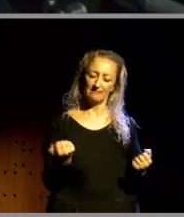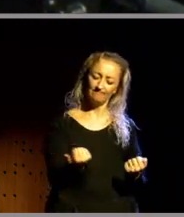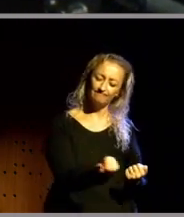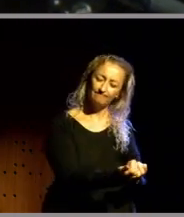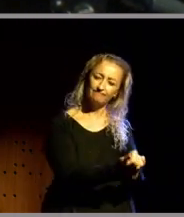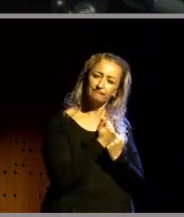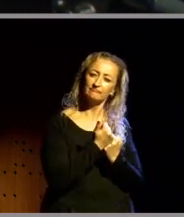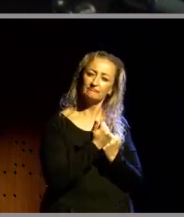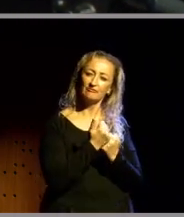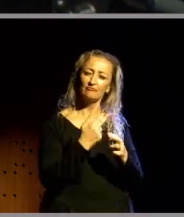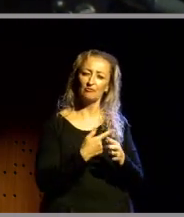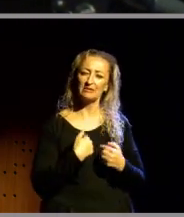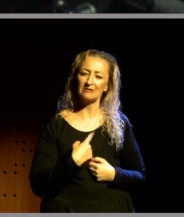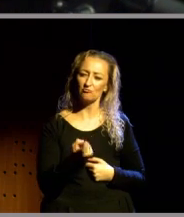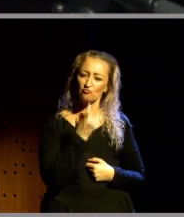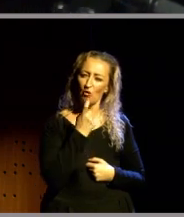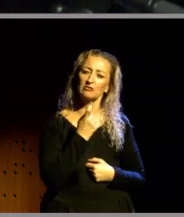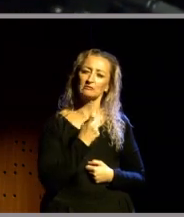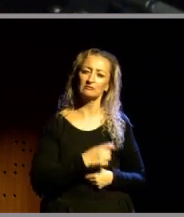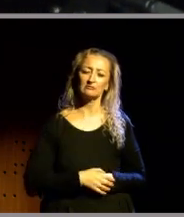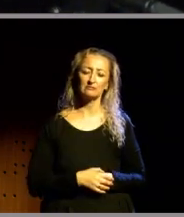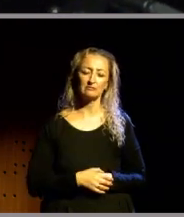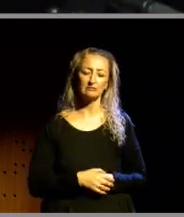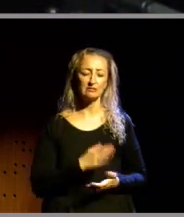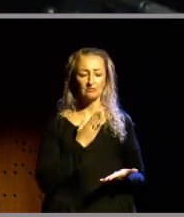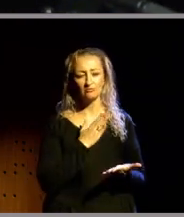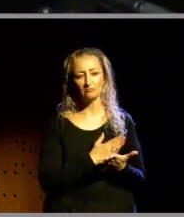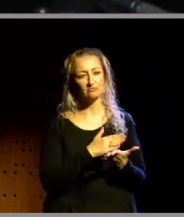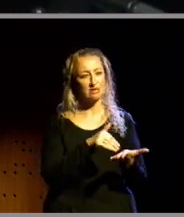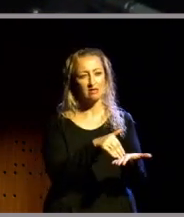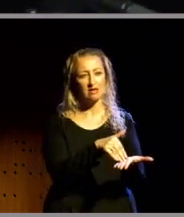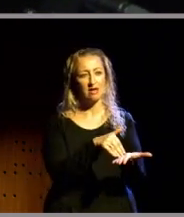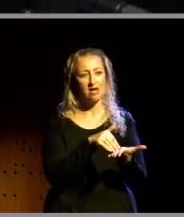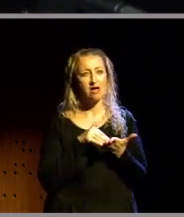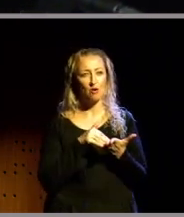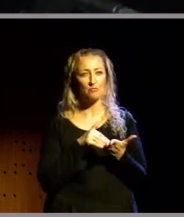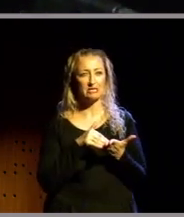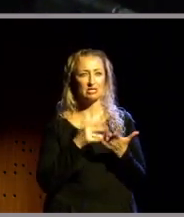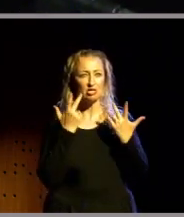And he's really helped me in showing me how strong you can be through tough times.